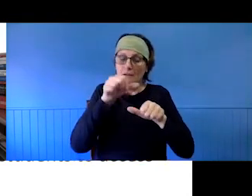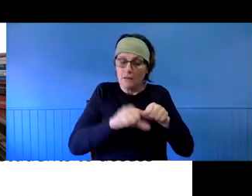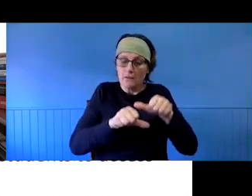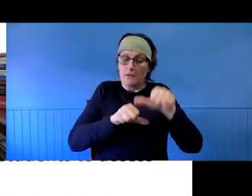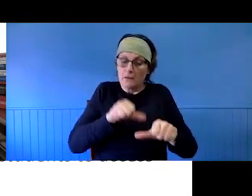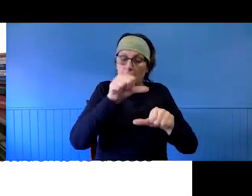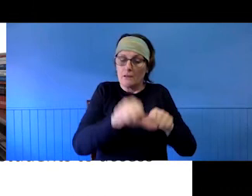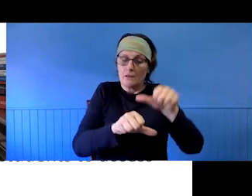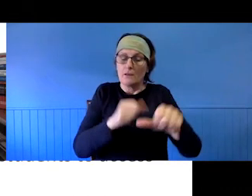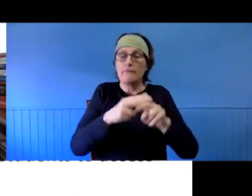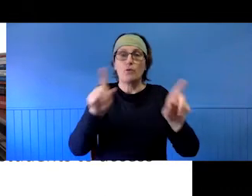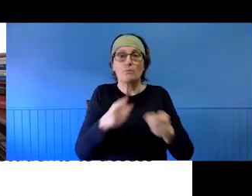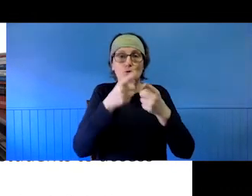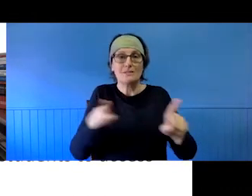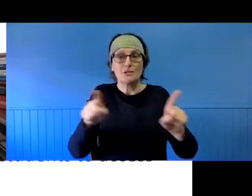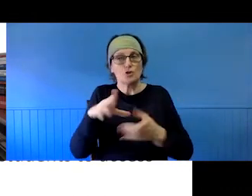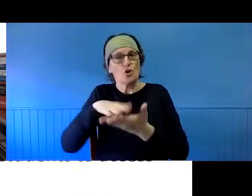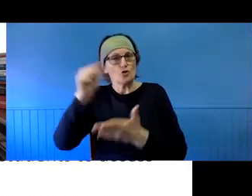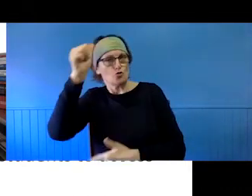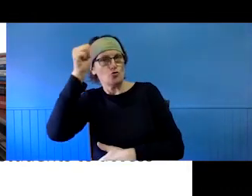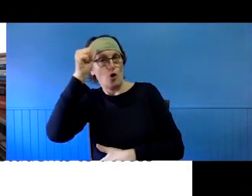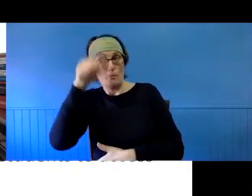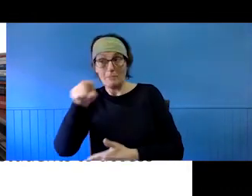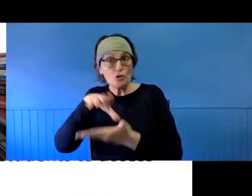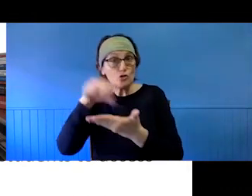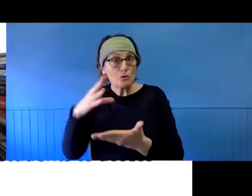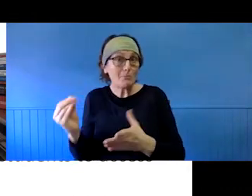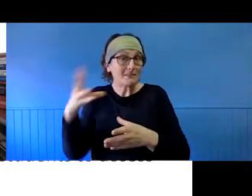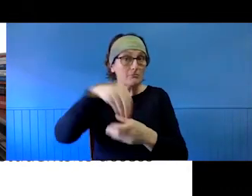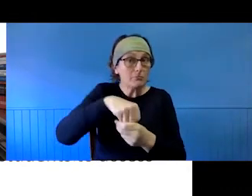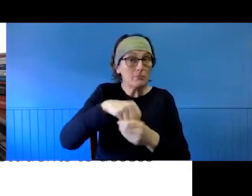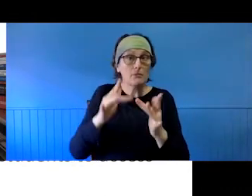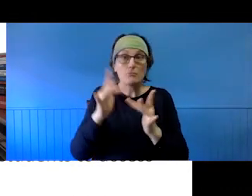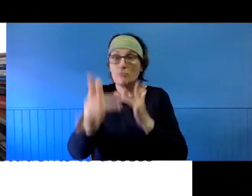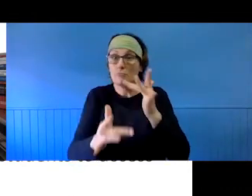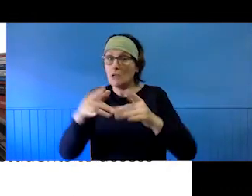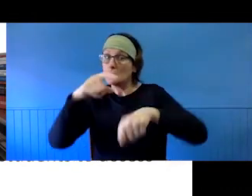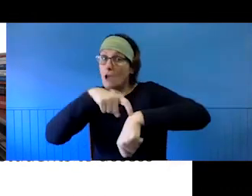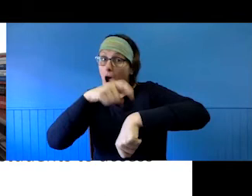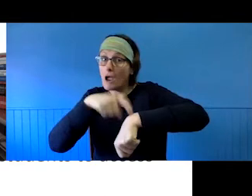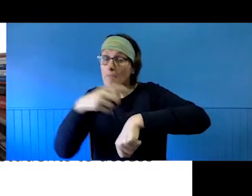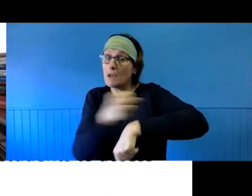is, "Do the students need to come in at a specific time to log in?" That